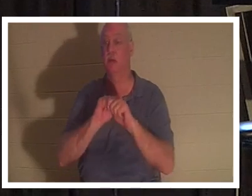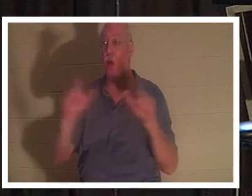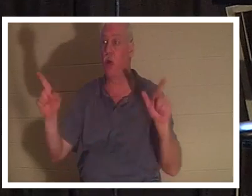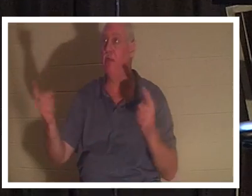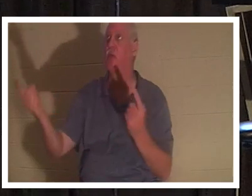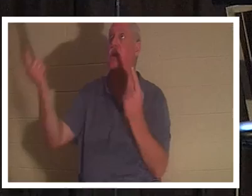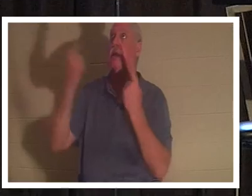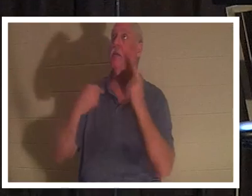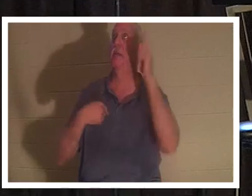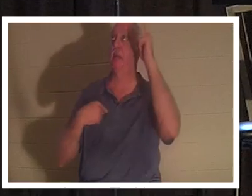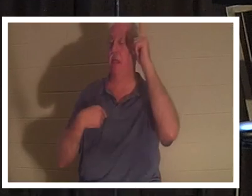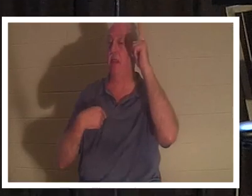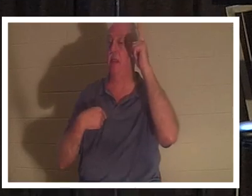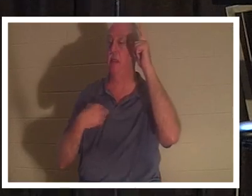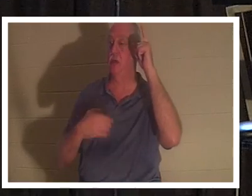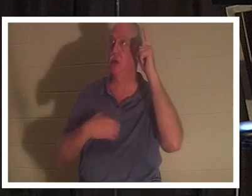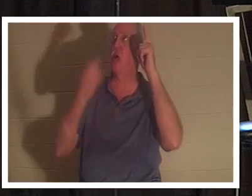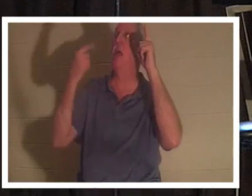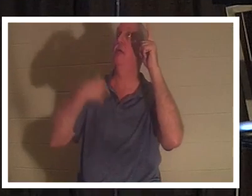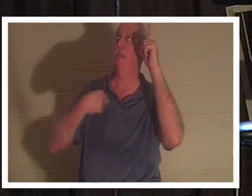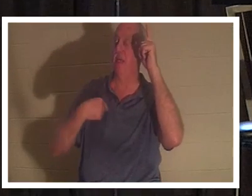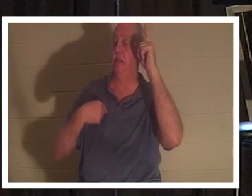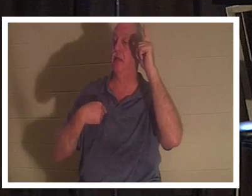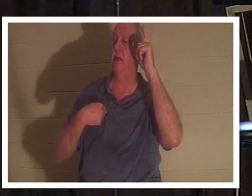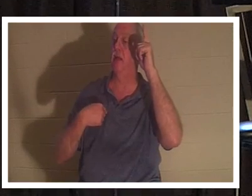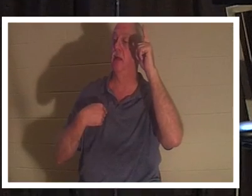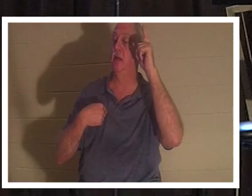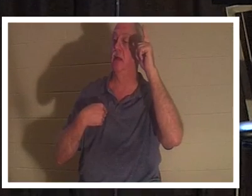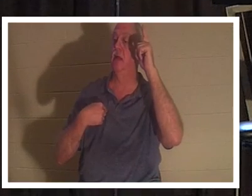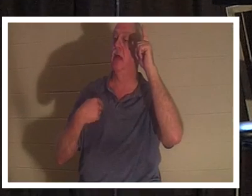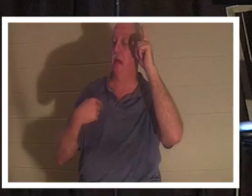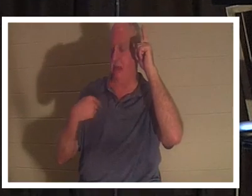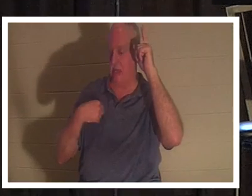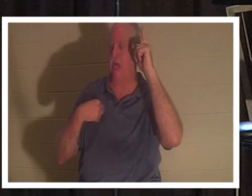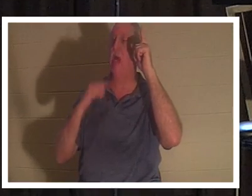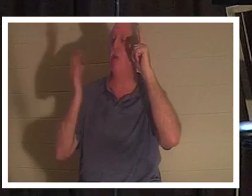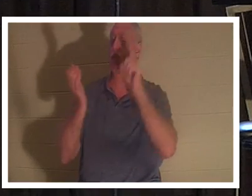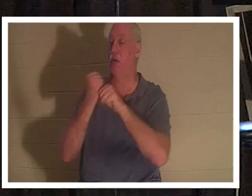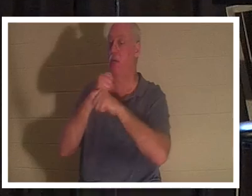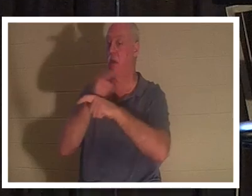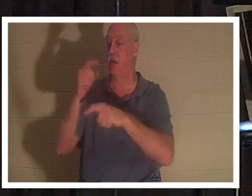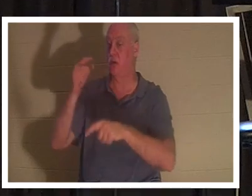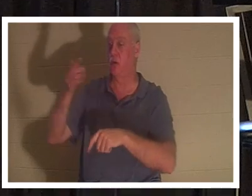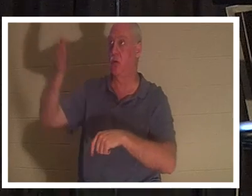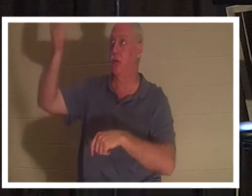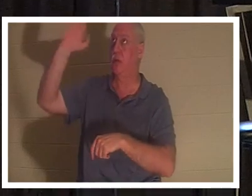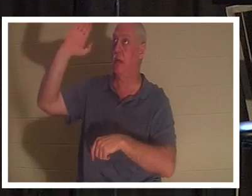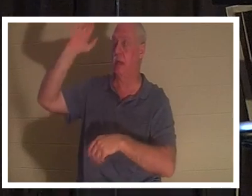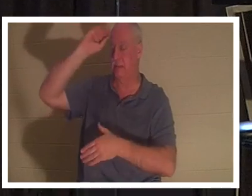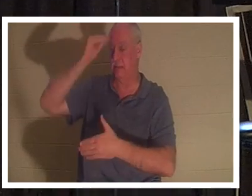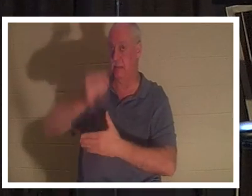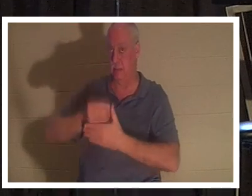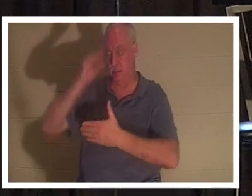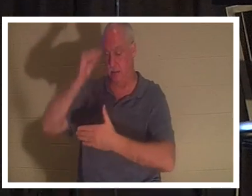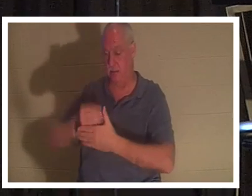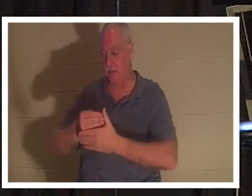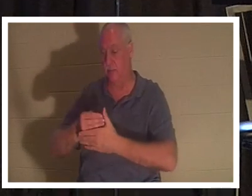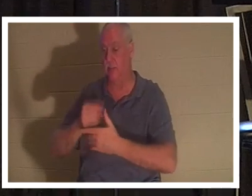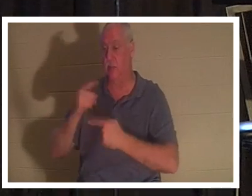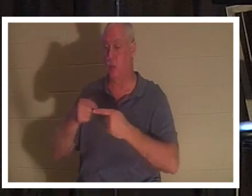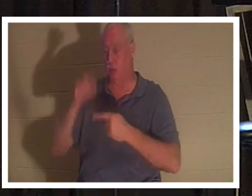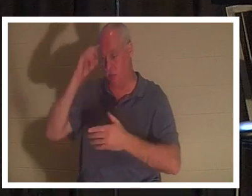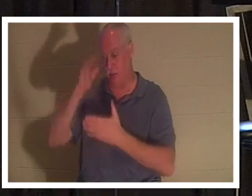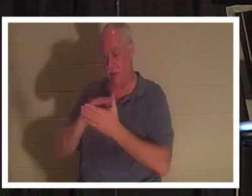call out to me, I will I will make you sons of God." When you believe in Christ, that is the finished